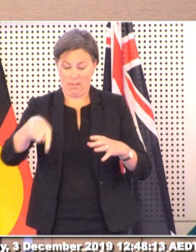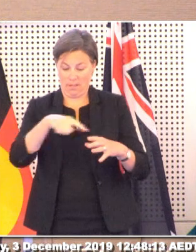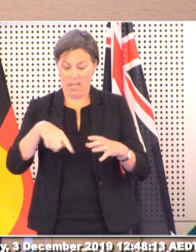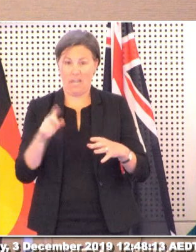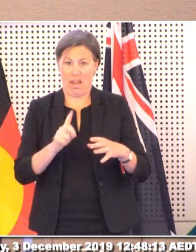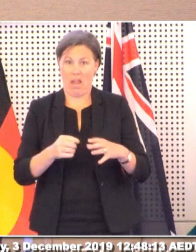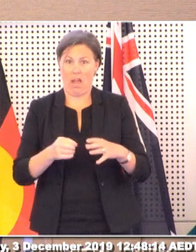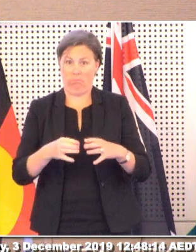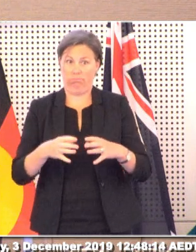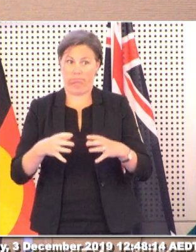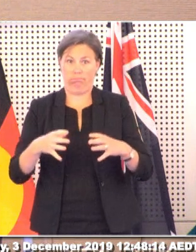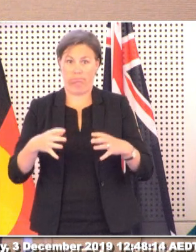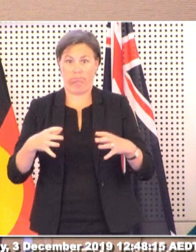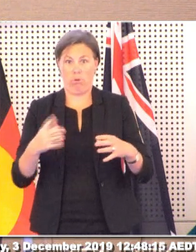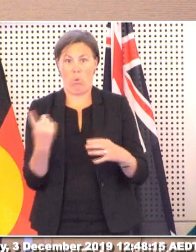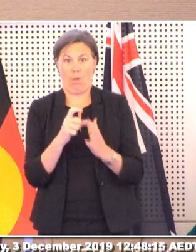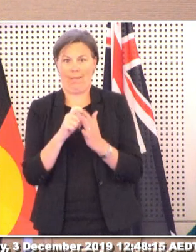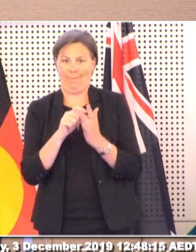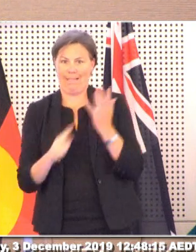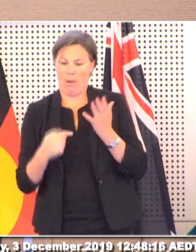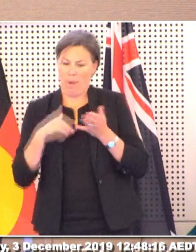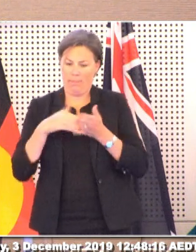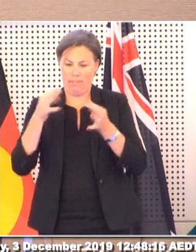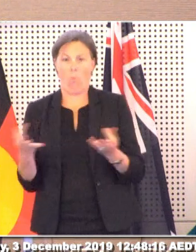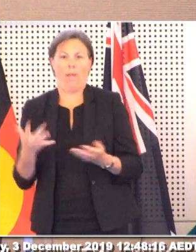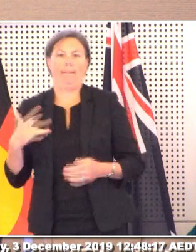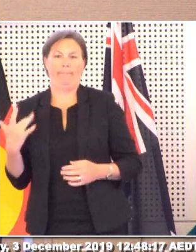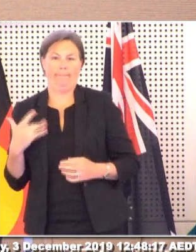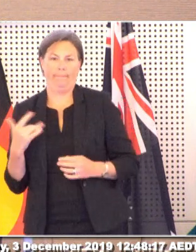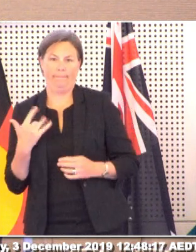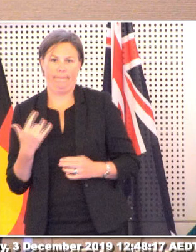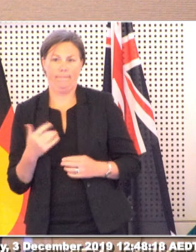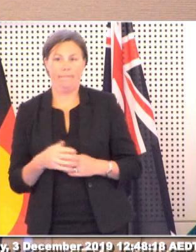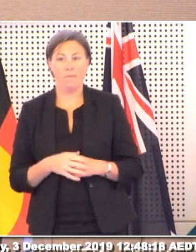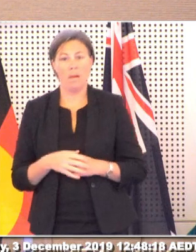accommodation decisions. For many years we were very pleased to see that the number of people with intellectual